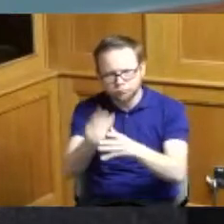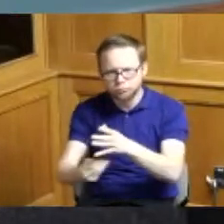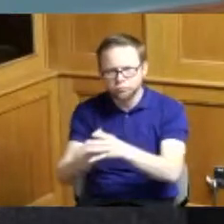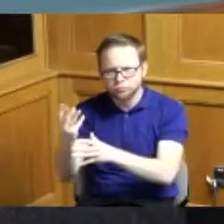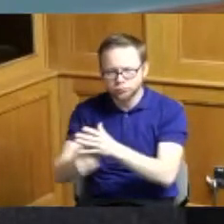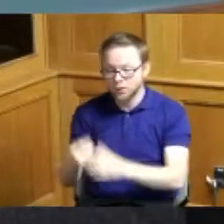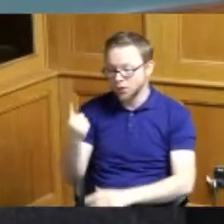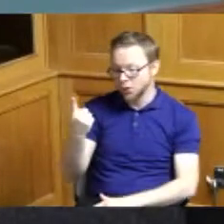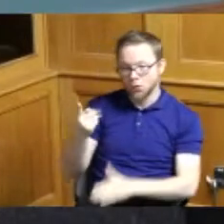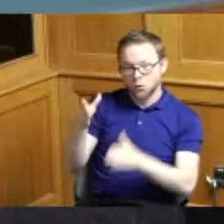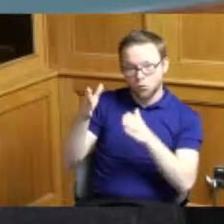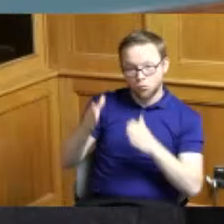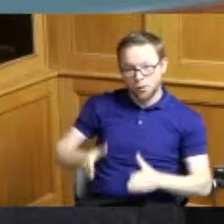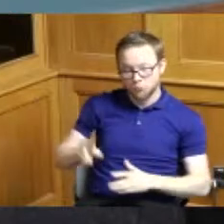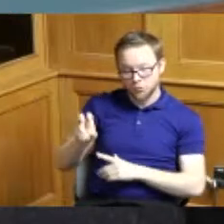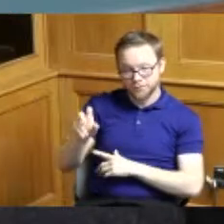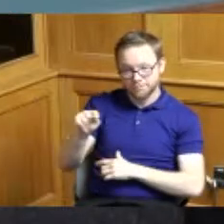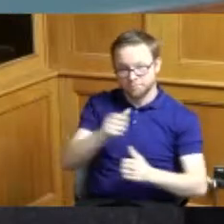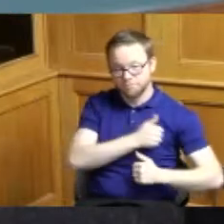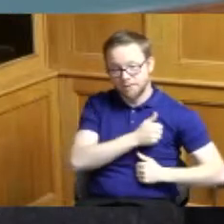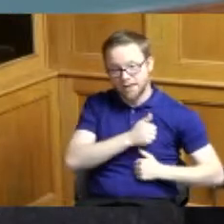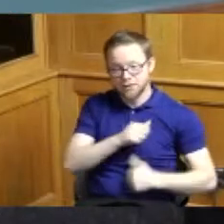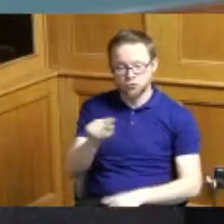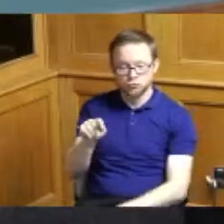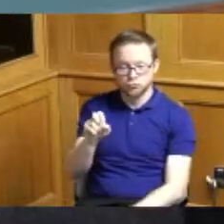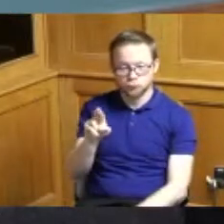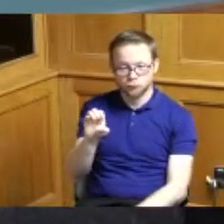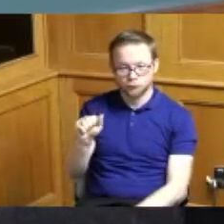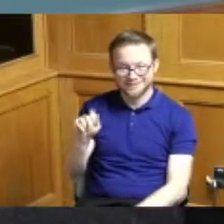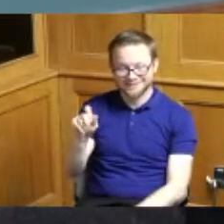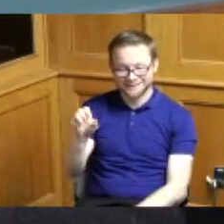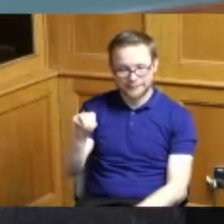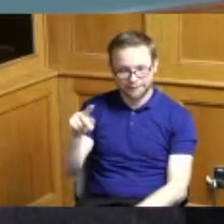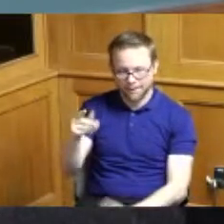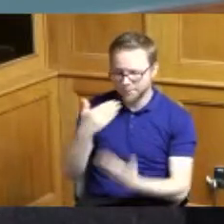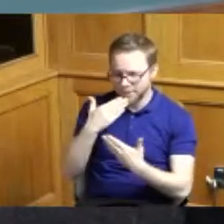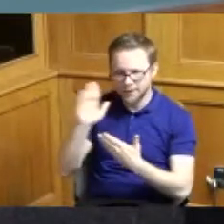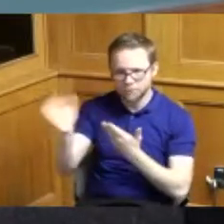I want to thank her Theresa Kent disabled veteran thank you for your service but while we were doing